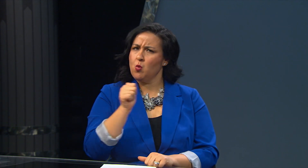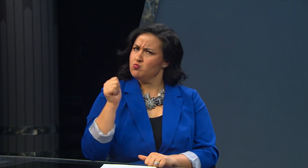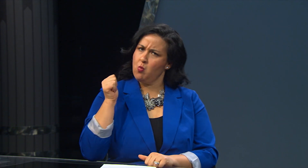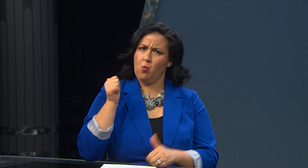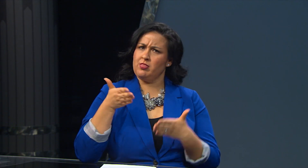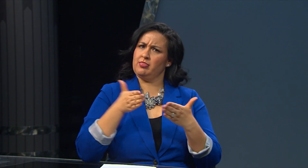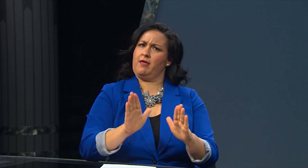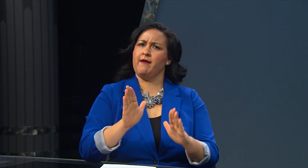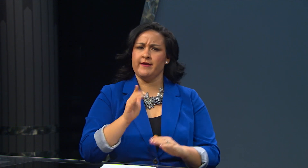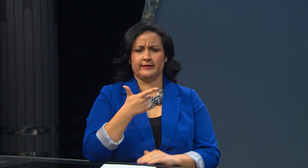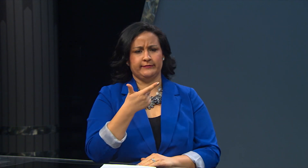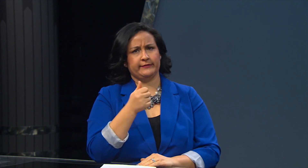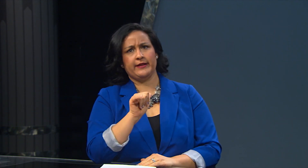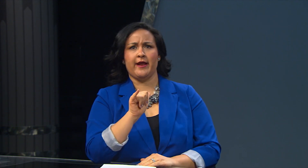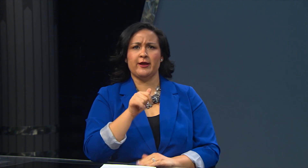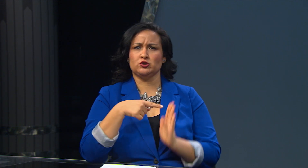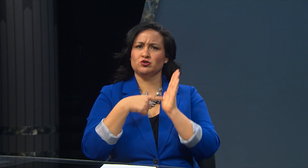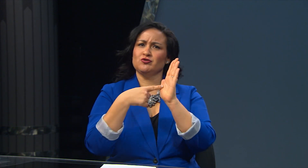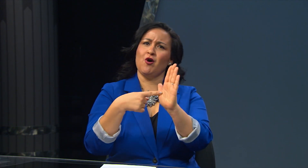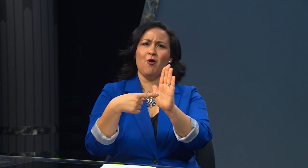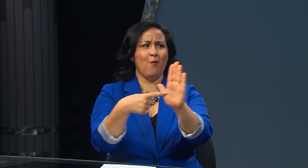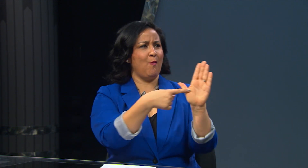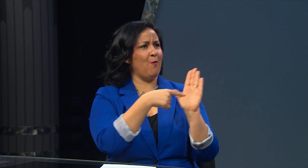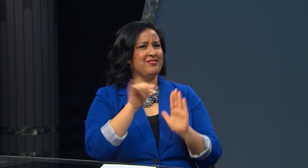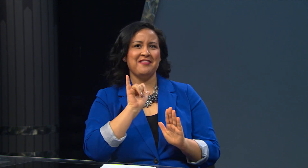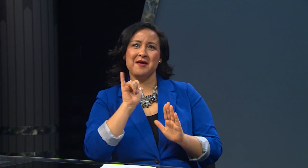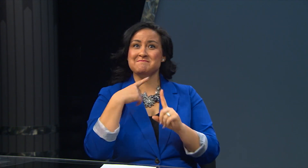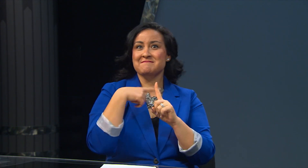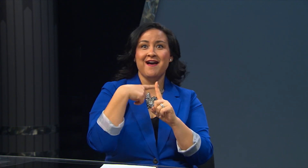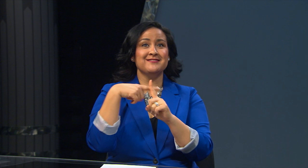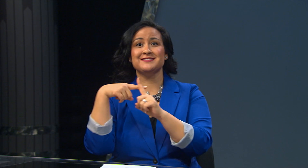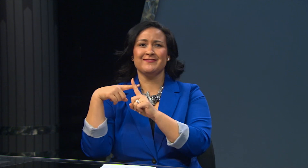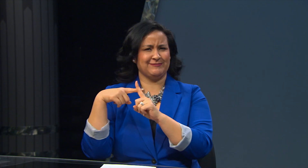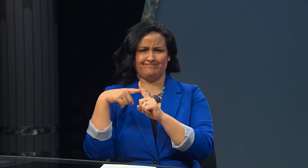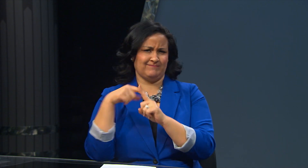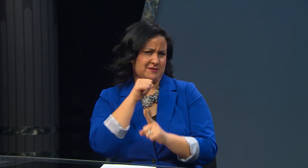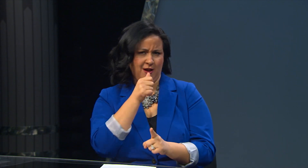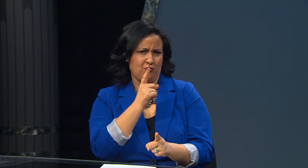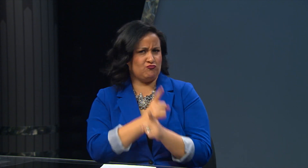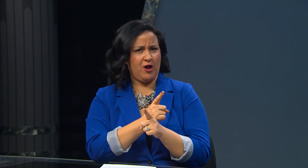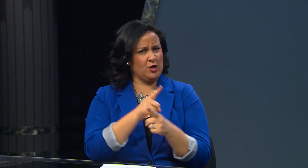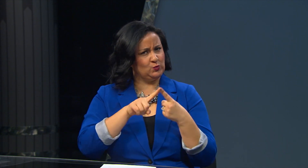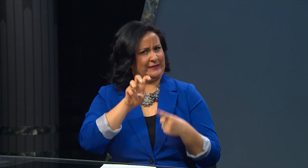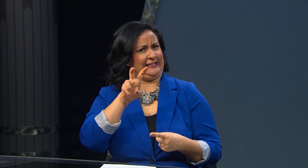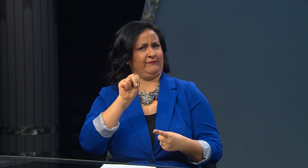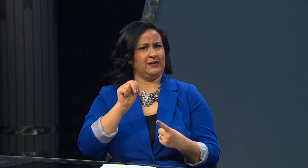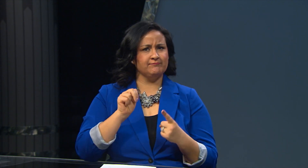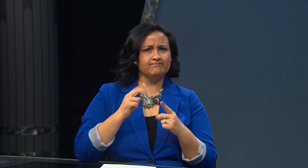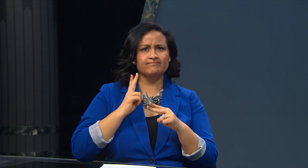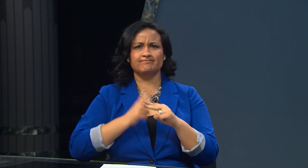POST ALSO SAID THAT ARIZONA WILL NOT ALLOW HOMEOSEXUALITY TO BE PORTRAYED AS A POSITIVE